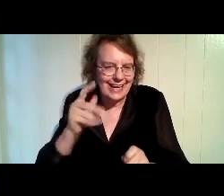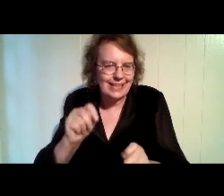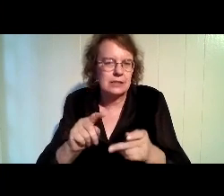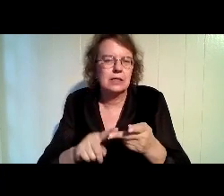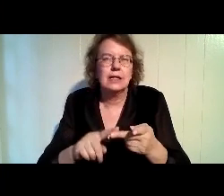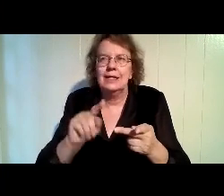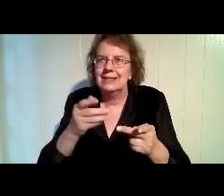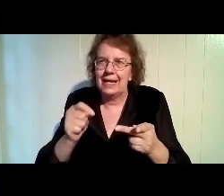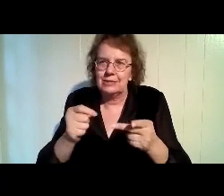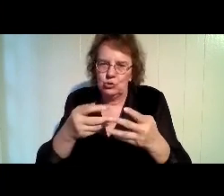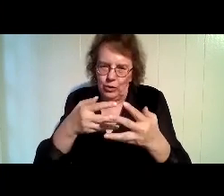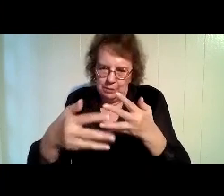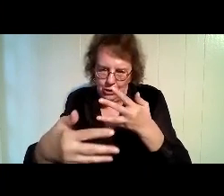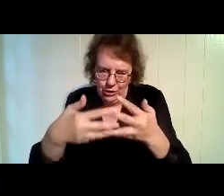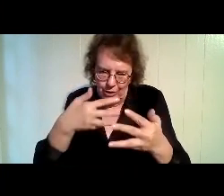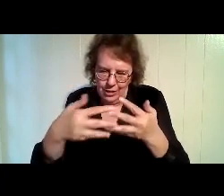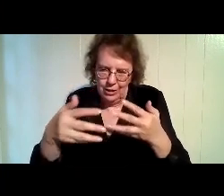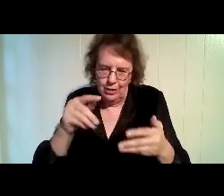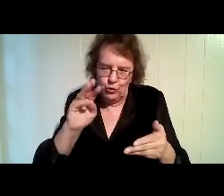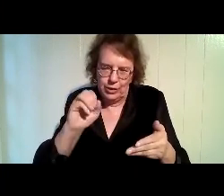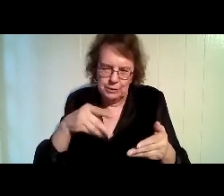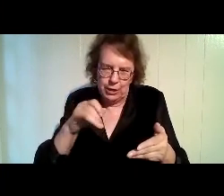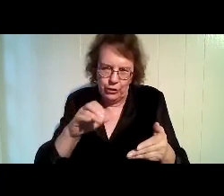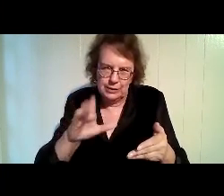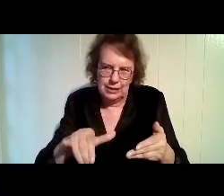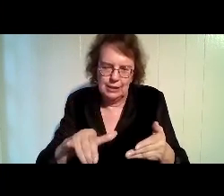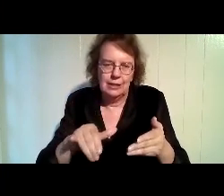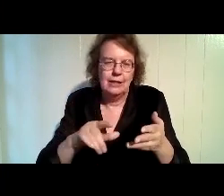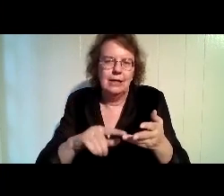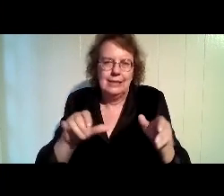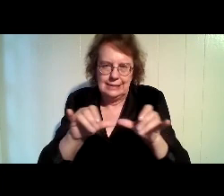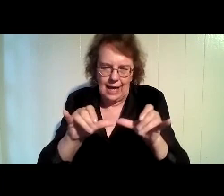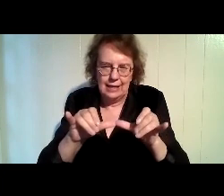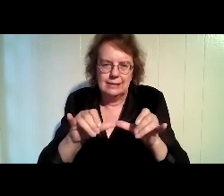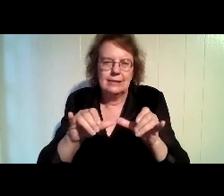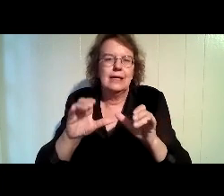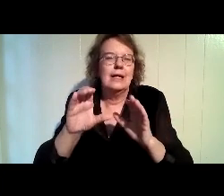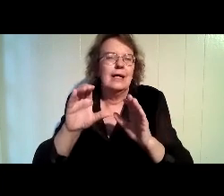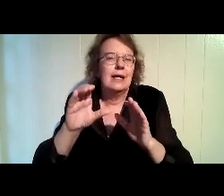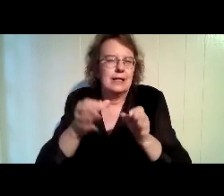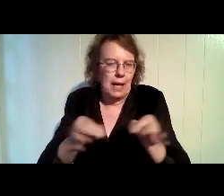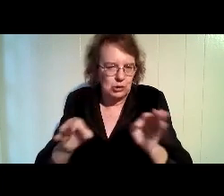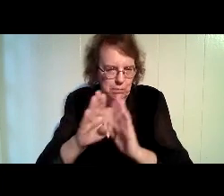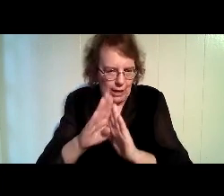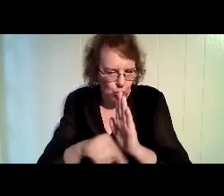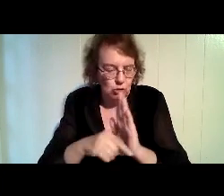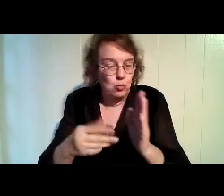transparency. Size. I also can change the caption background, so if you want to have a background behind the